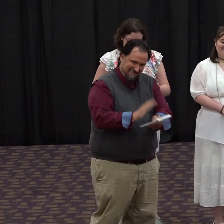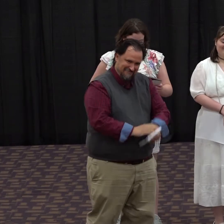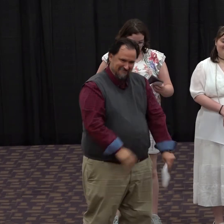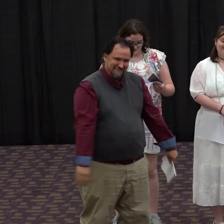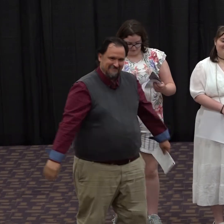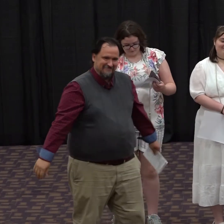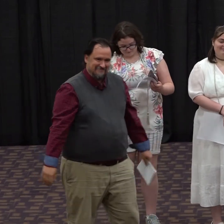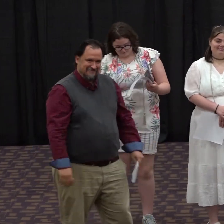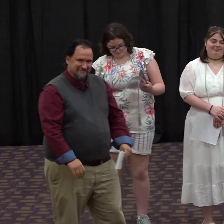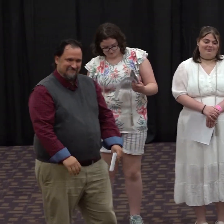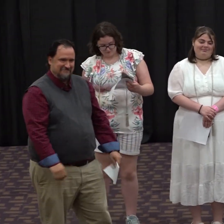Way to go!